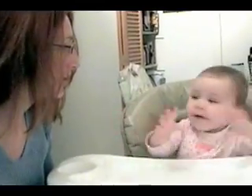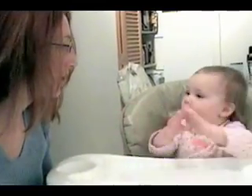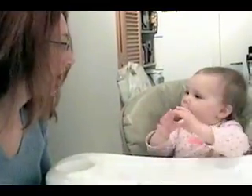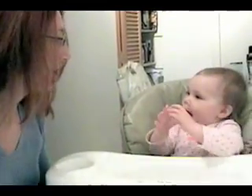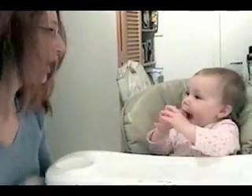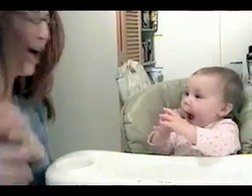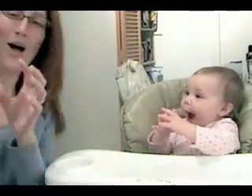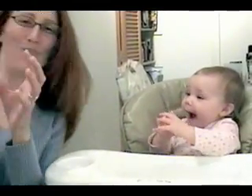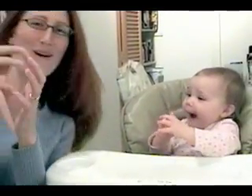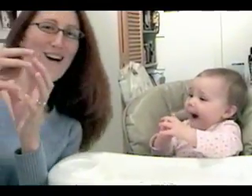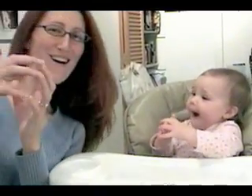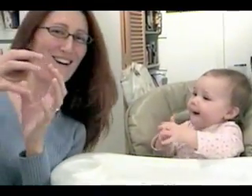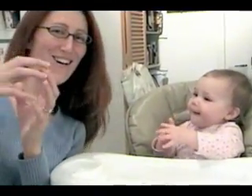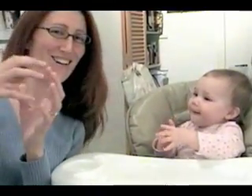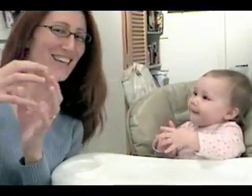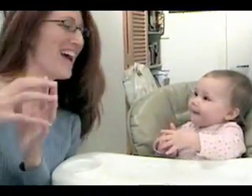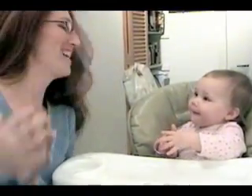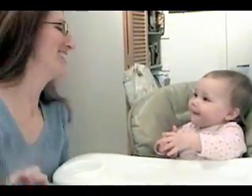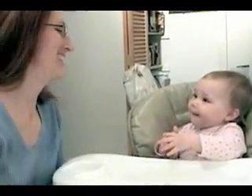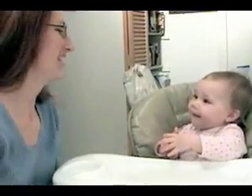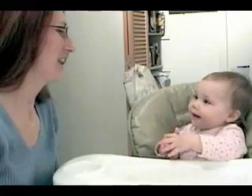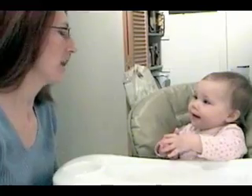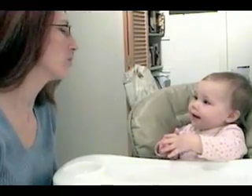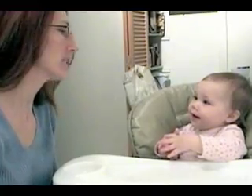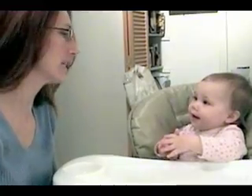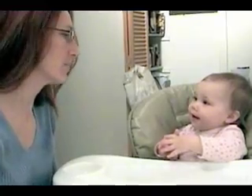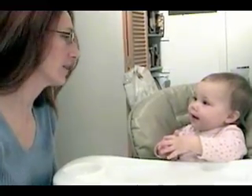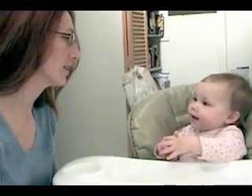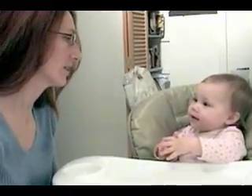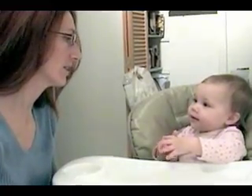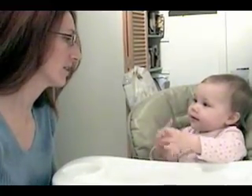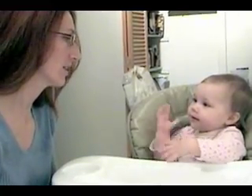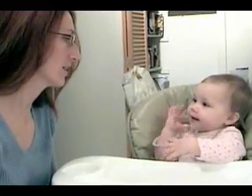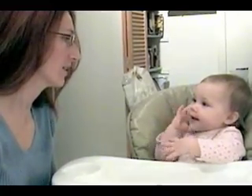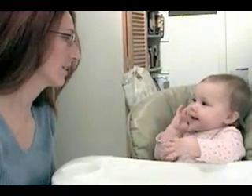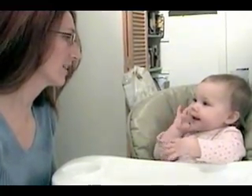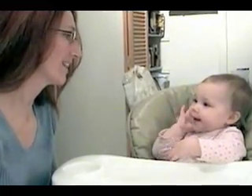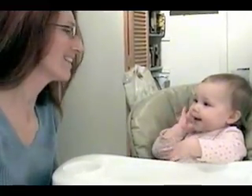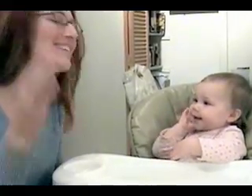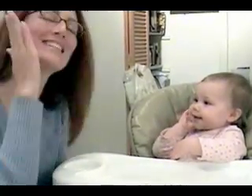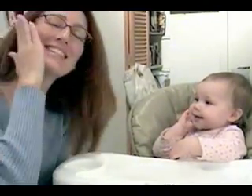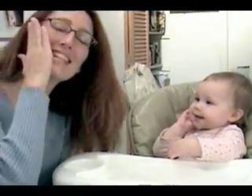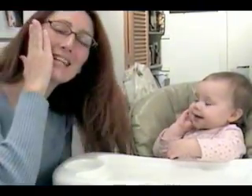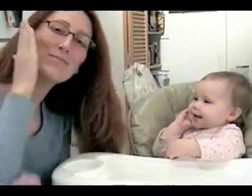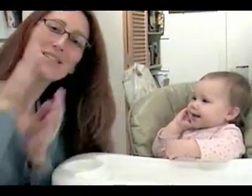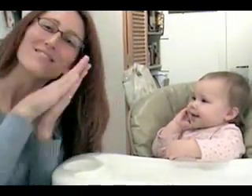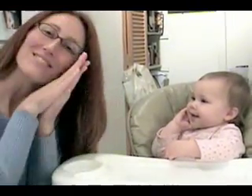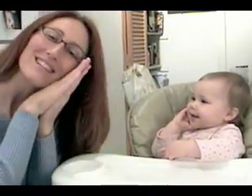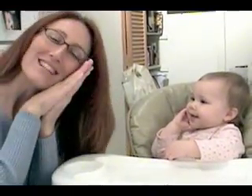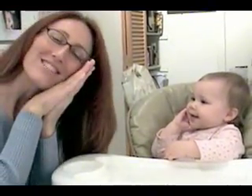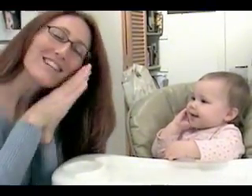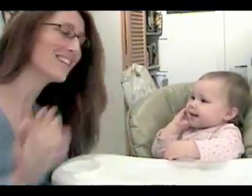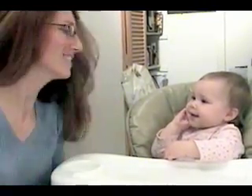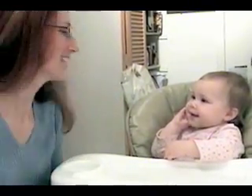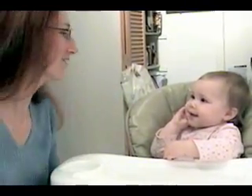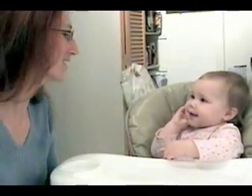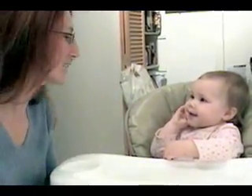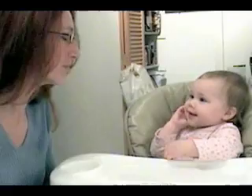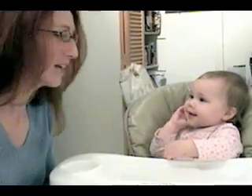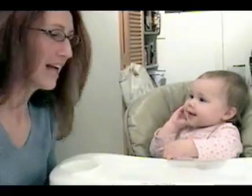BALL! ball! yes How about sleep? sleep, that's right that's the sign for sleep.